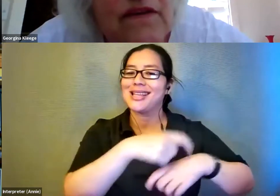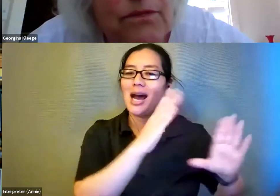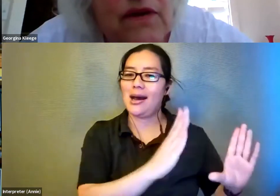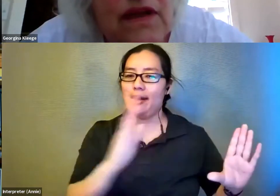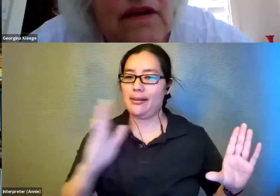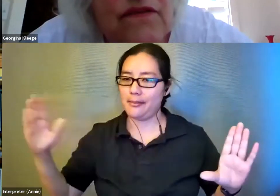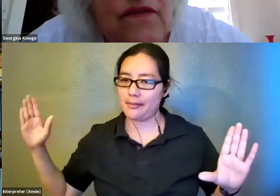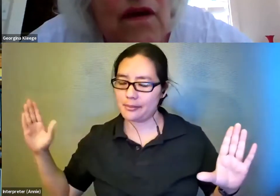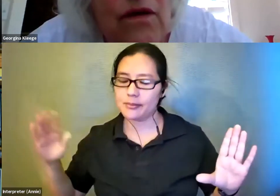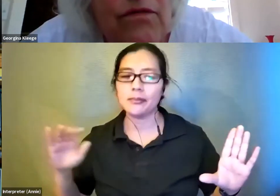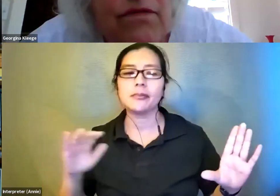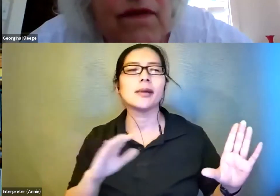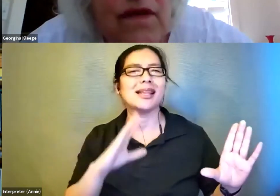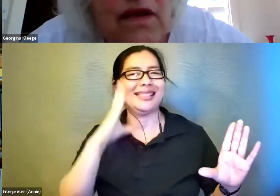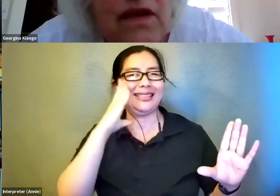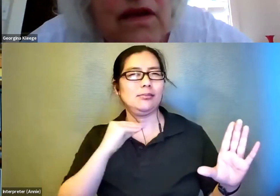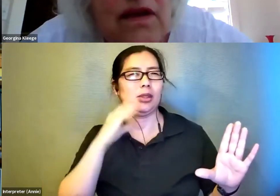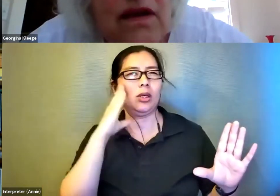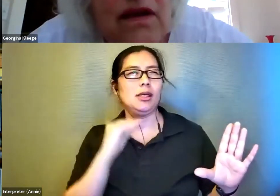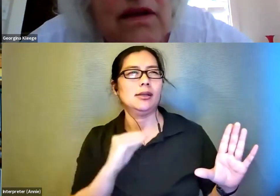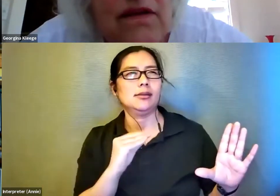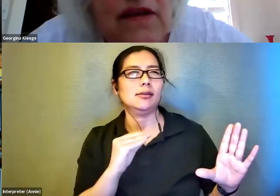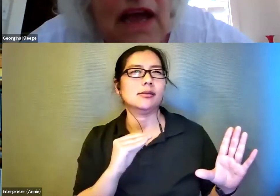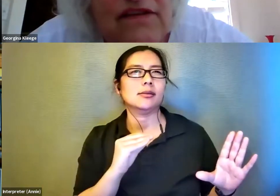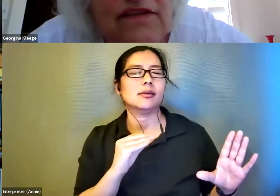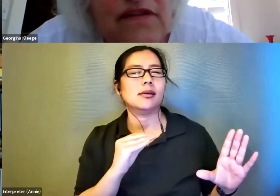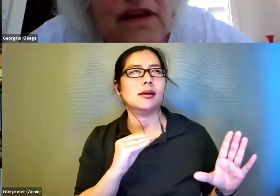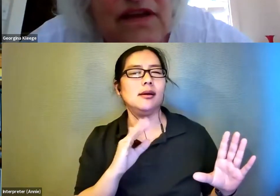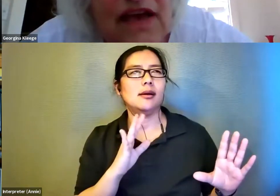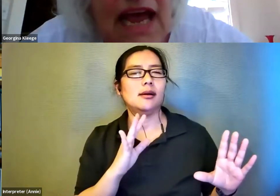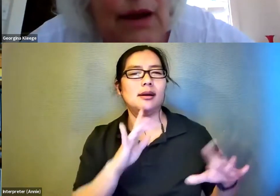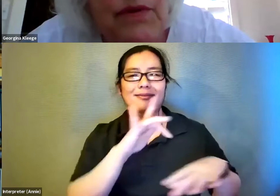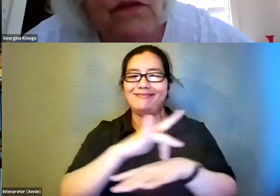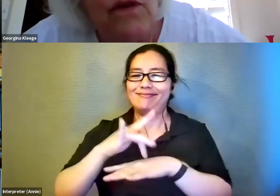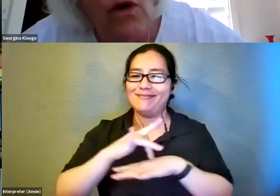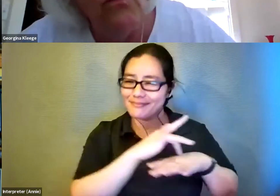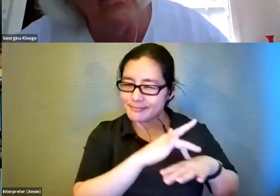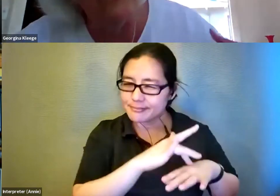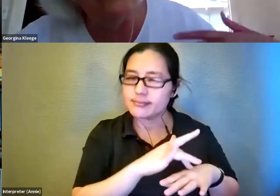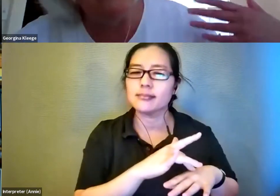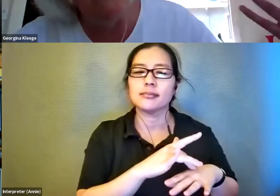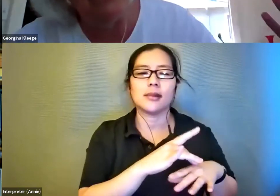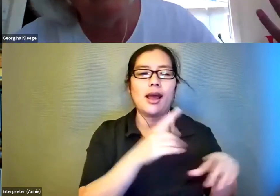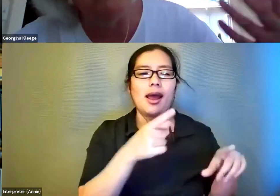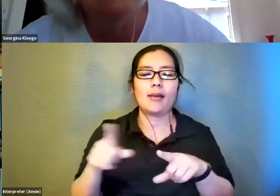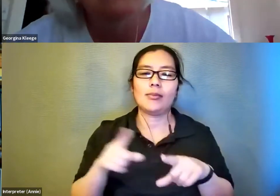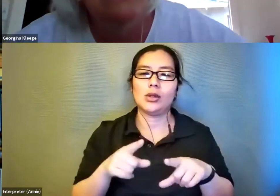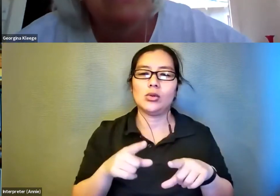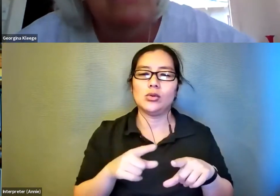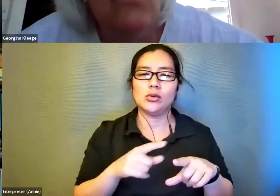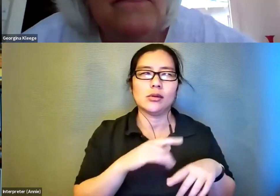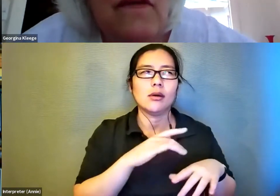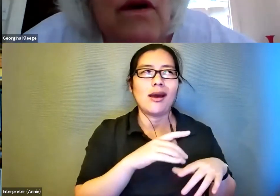experience of tactility that happens over time. And also